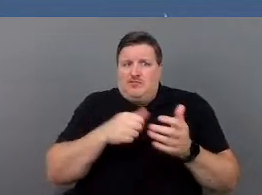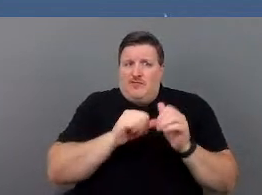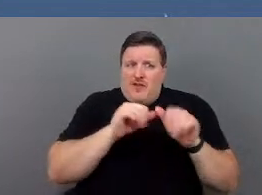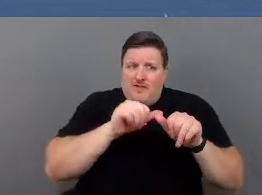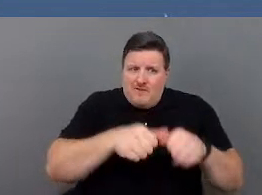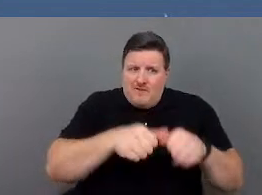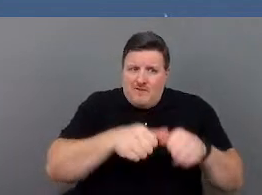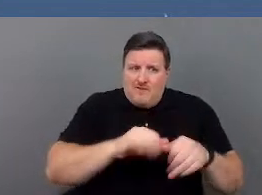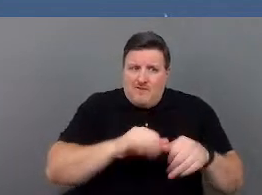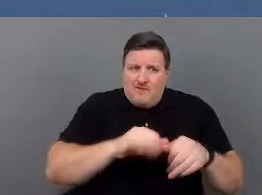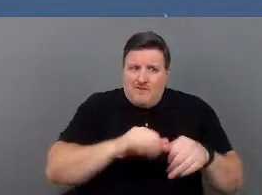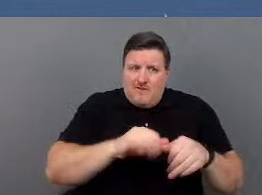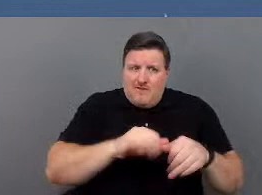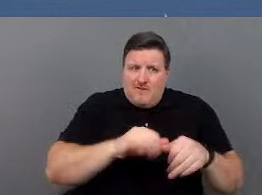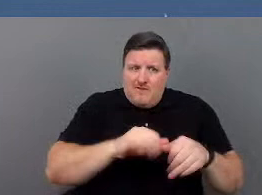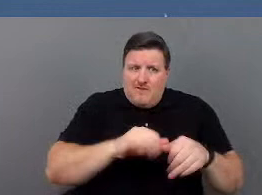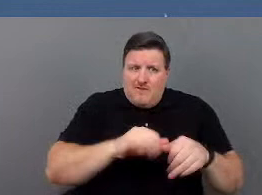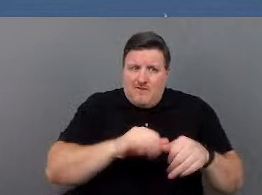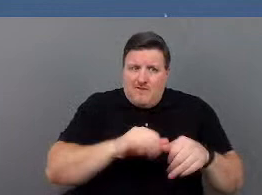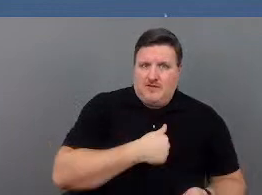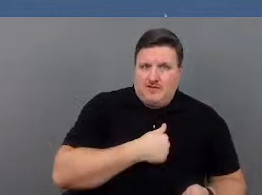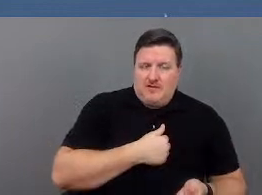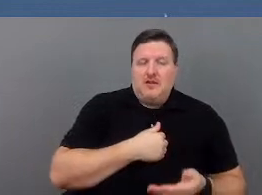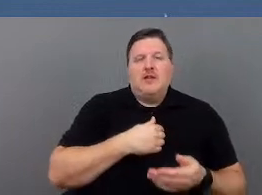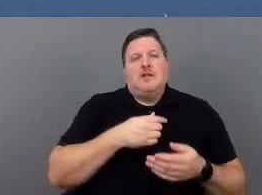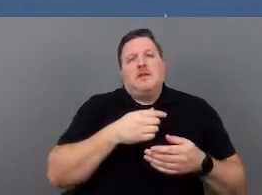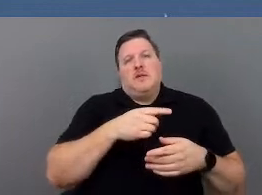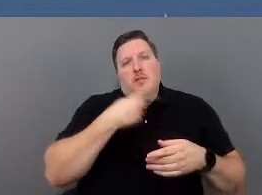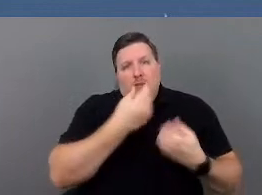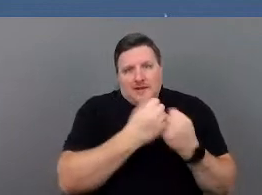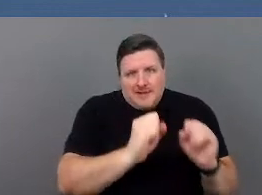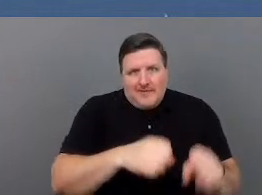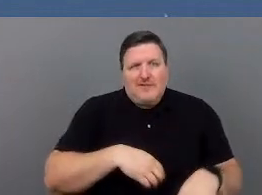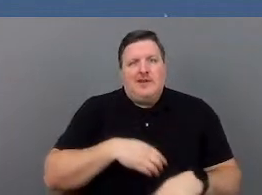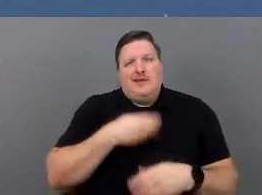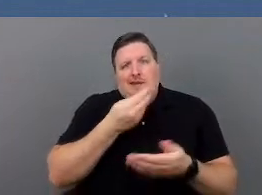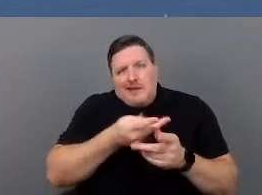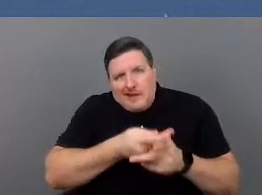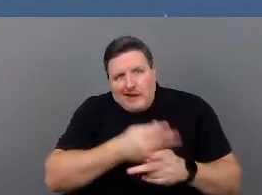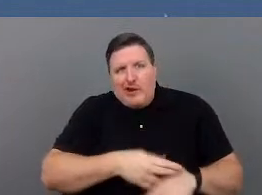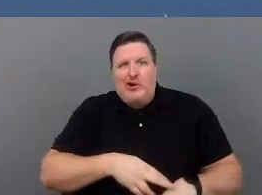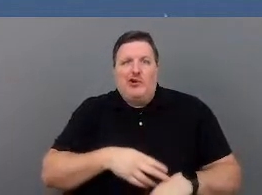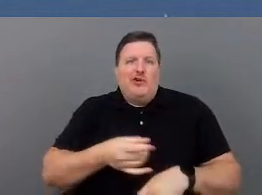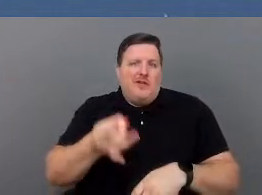THINGS THEY HAVE BEEN AND START FUNDING US. FUND RESOURCES, HOUSING, VIOLENCE PREVENTION, YOUTH